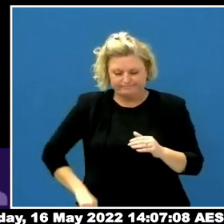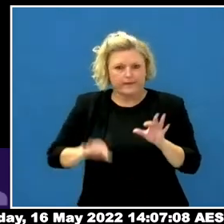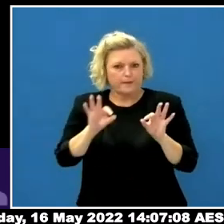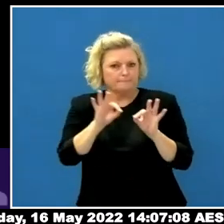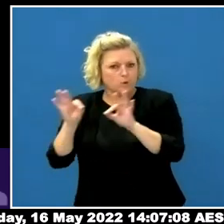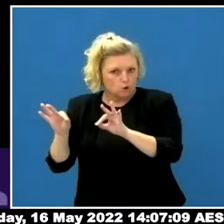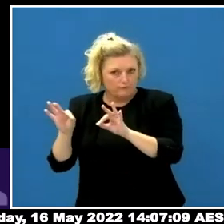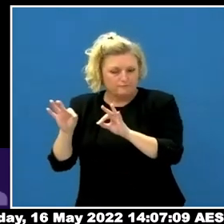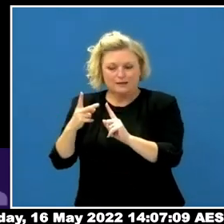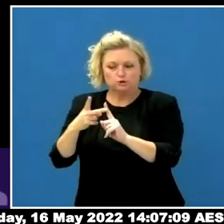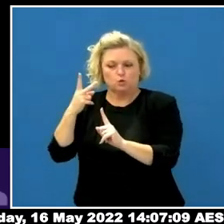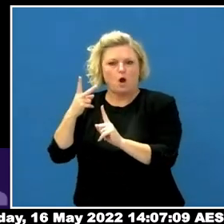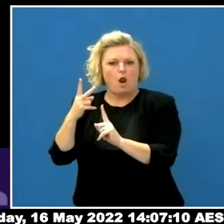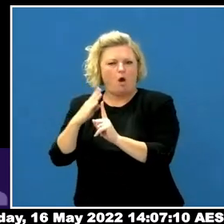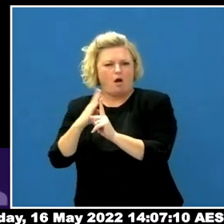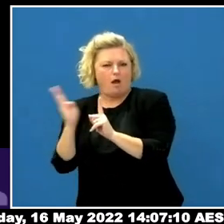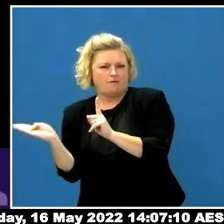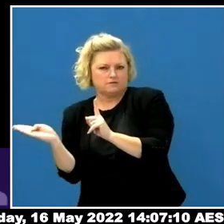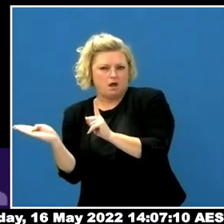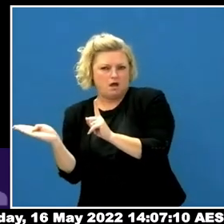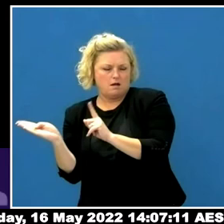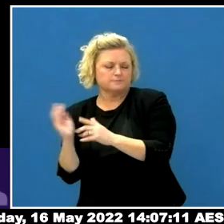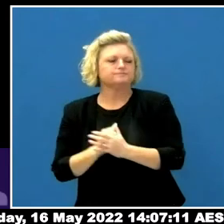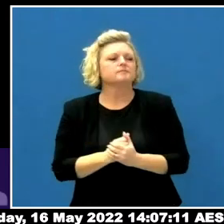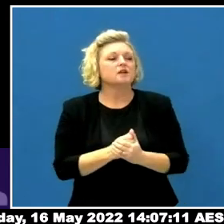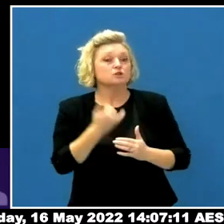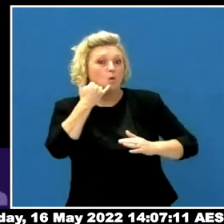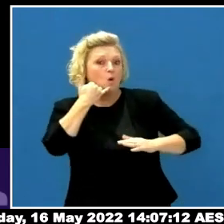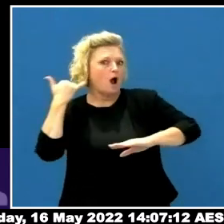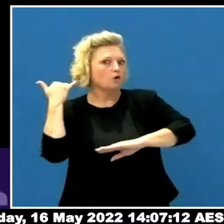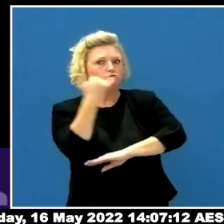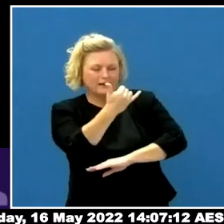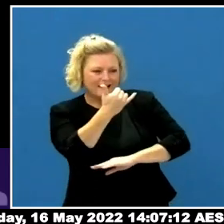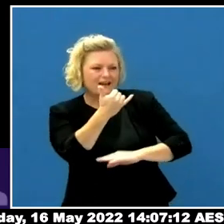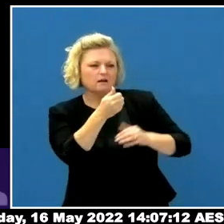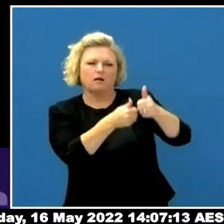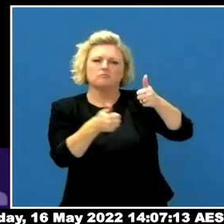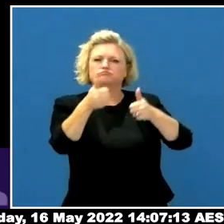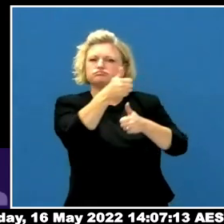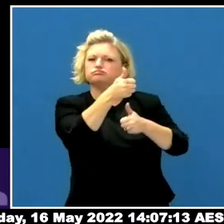second in charge, the senior Lifestyle Assistant, and she was quite rude and told me